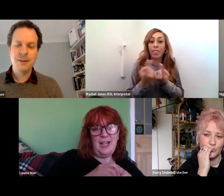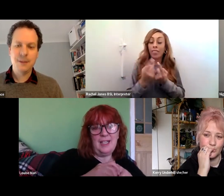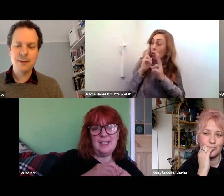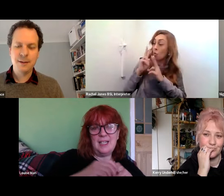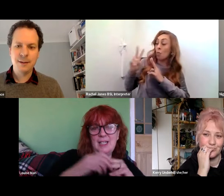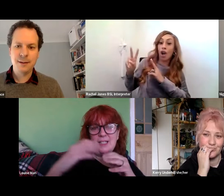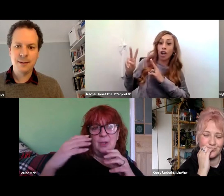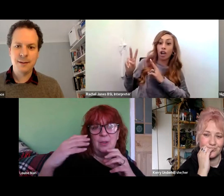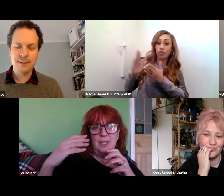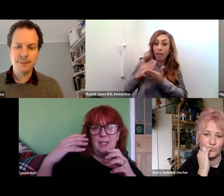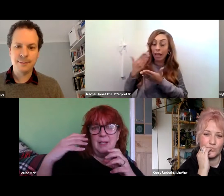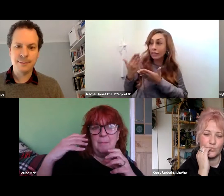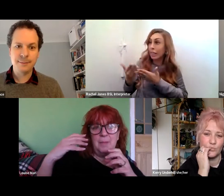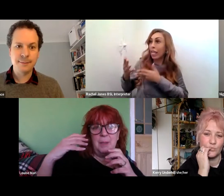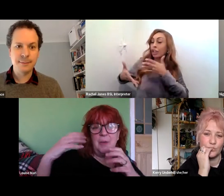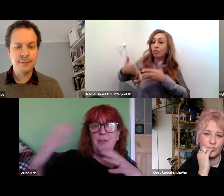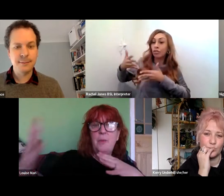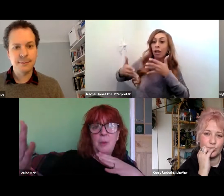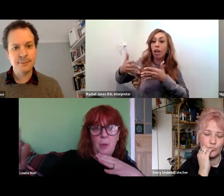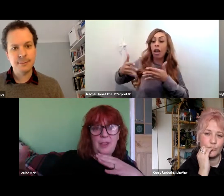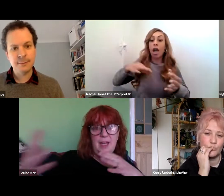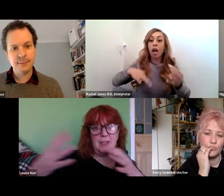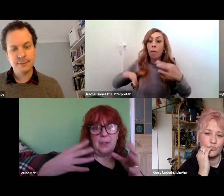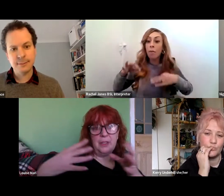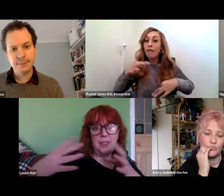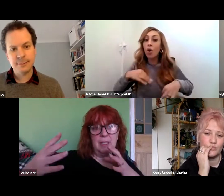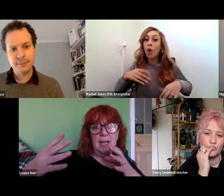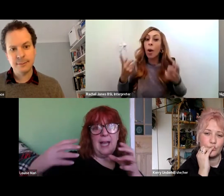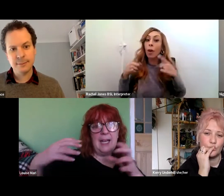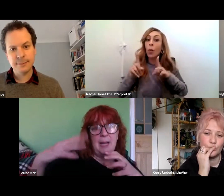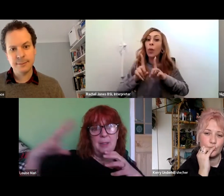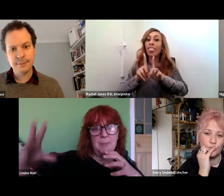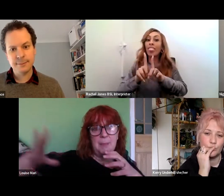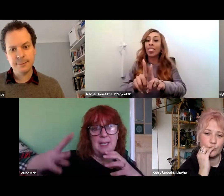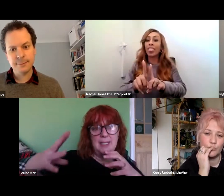and so performing with that person, and allowing space,